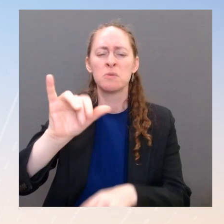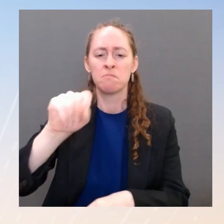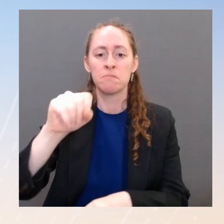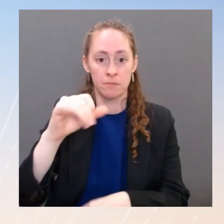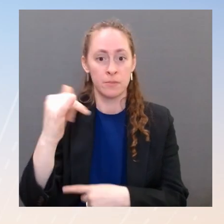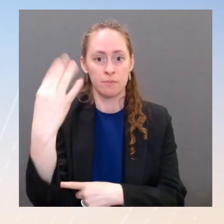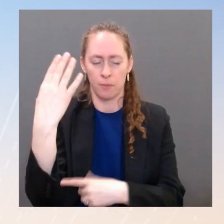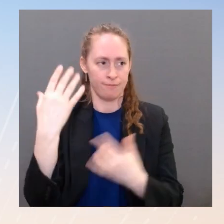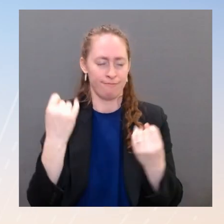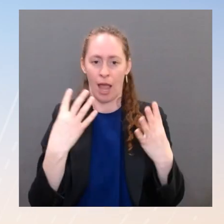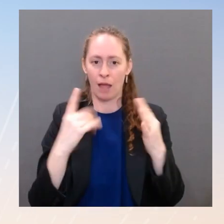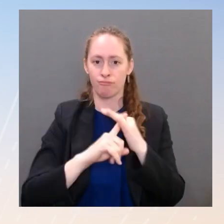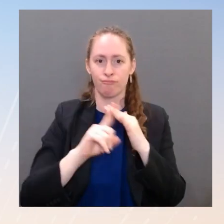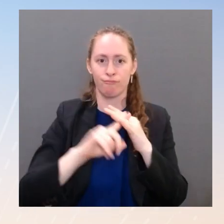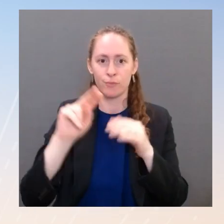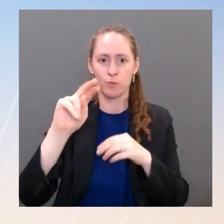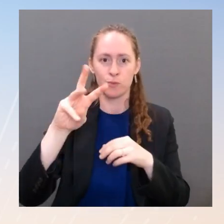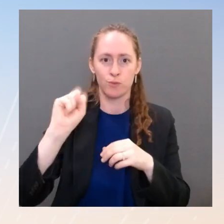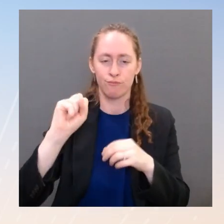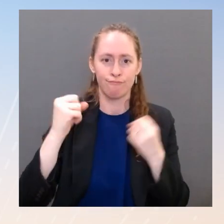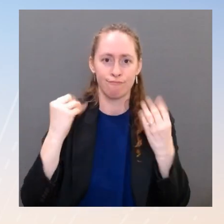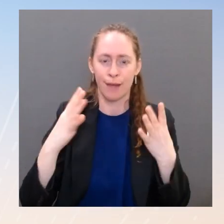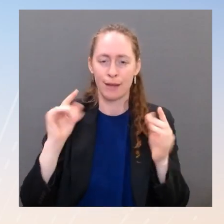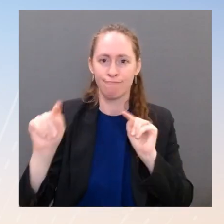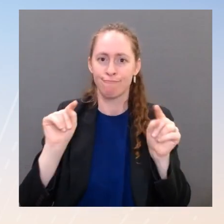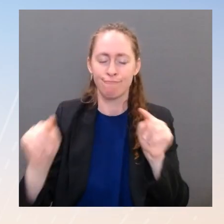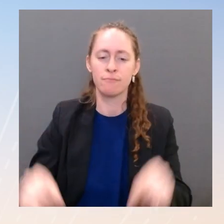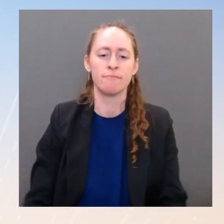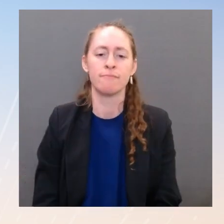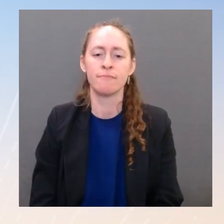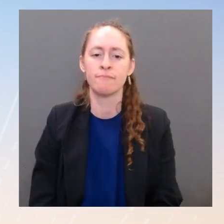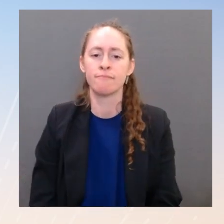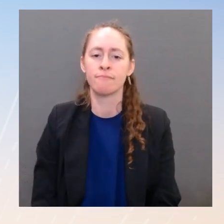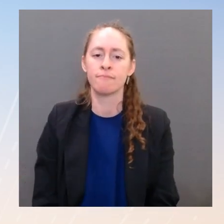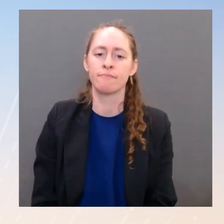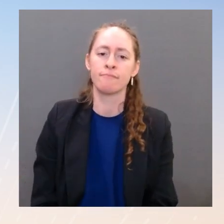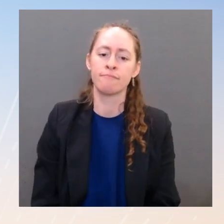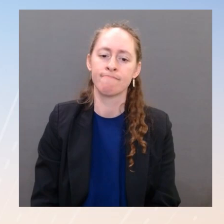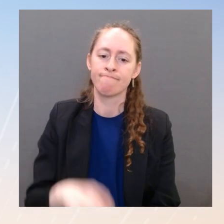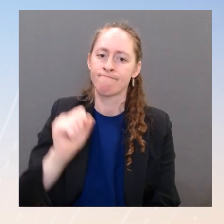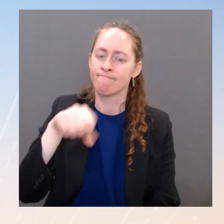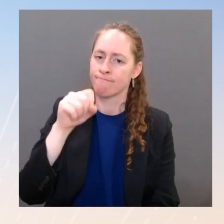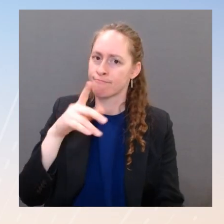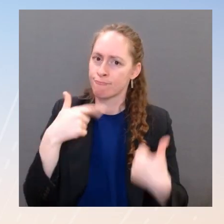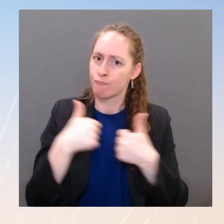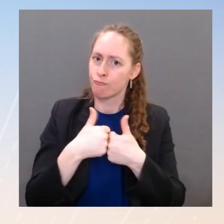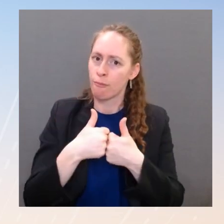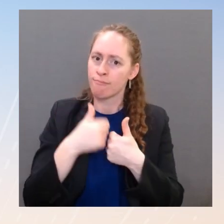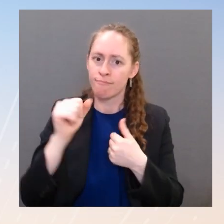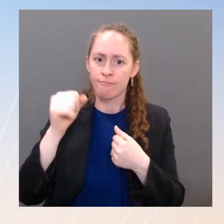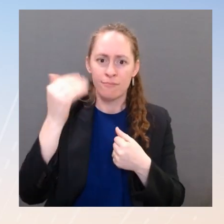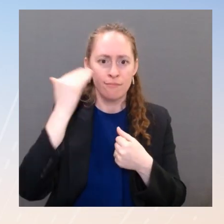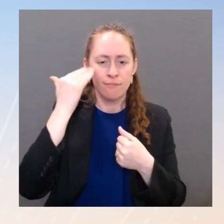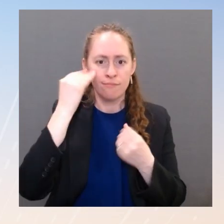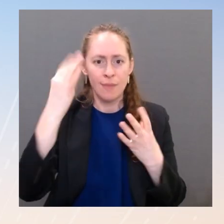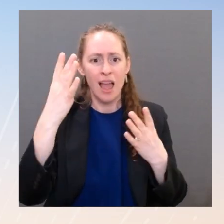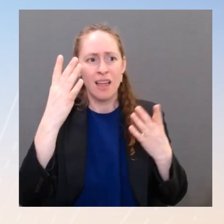and the delay in moving more civilians and others out of the plant. So, as much as, of course,